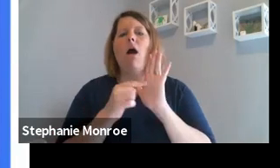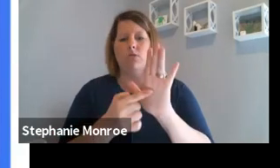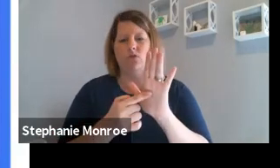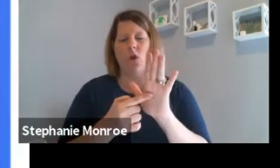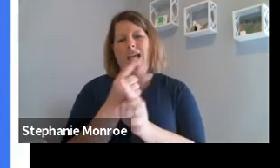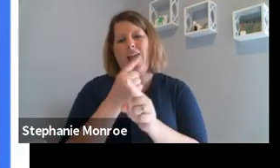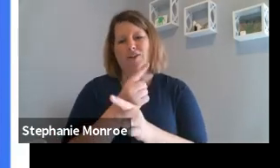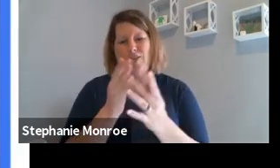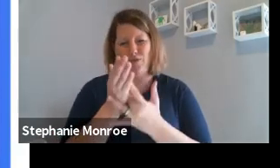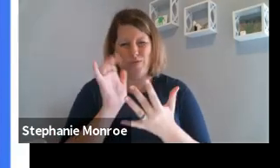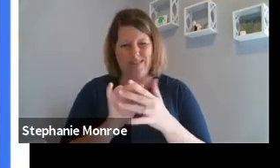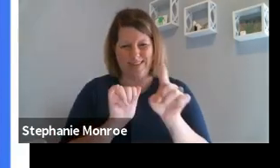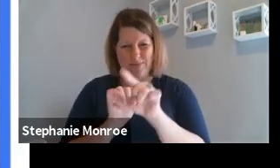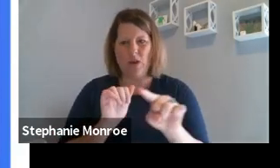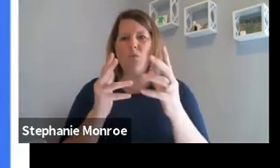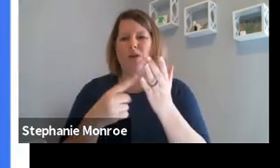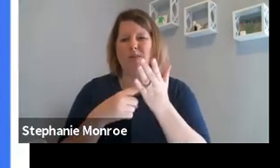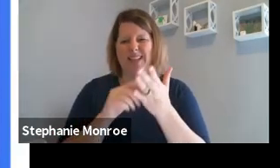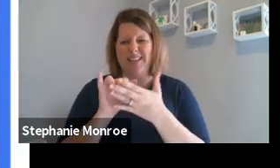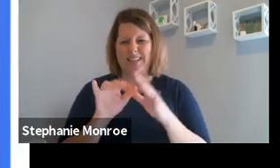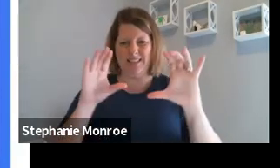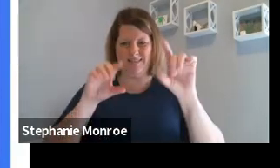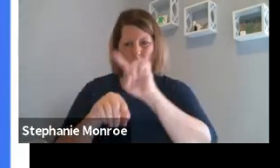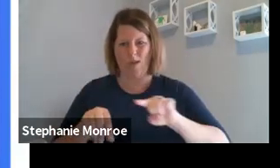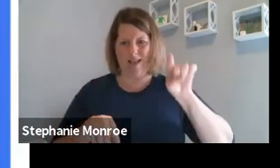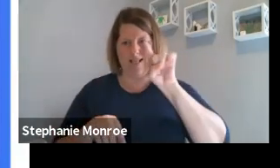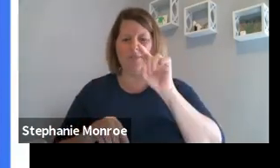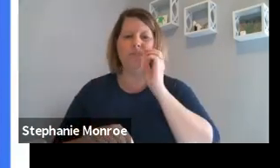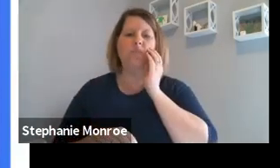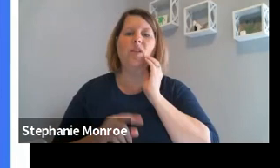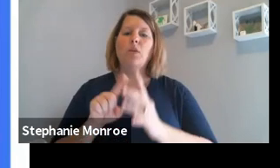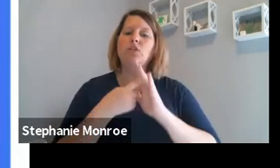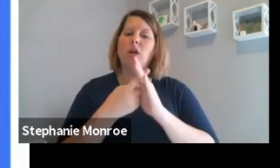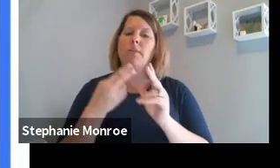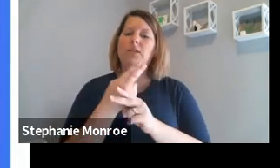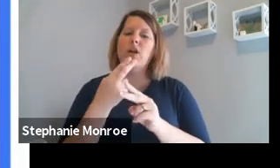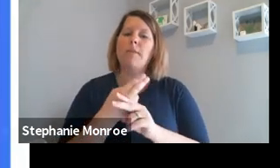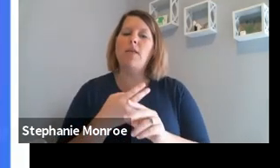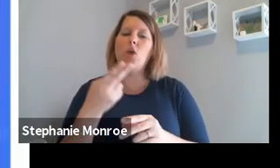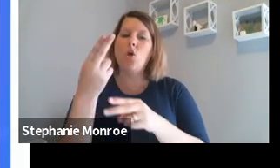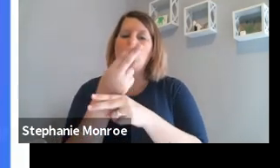So, we would like to discuss this wheel. I'd like to start by talking about the use of intimidation.